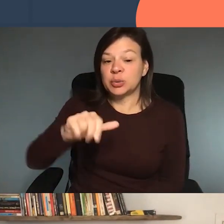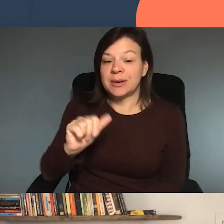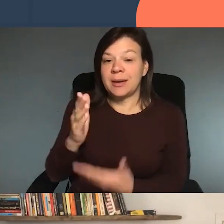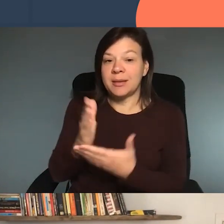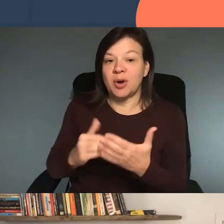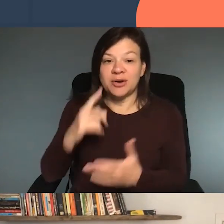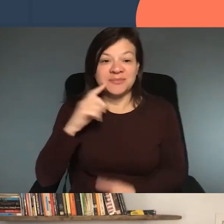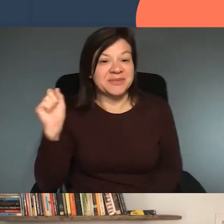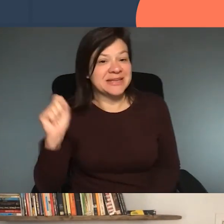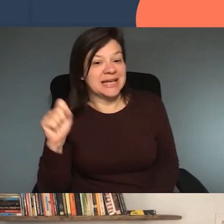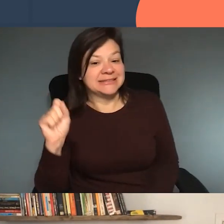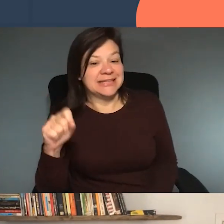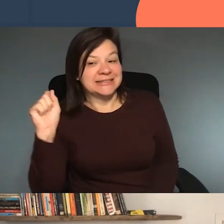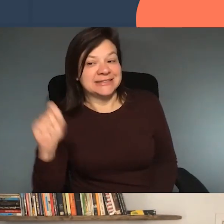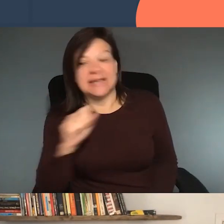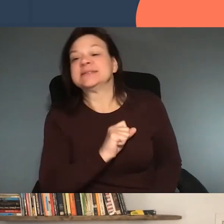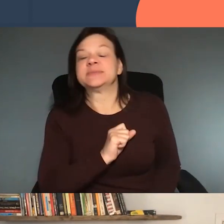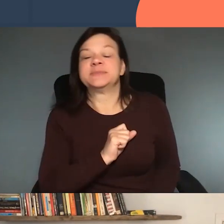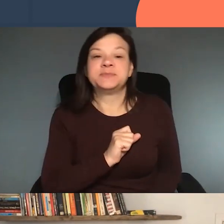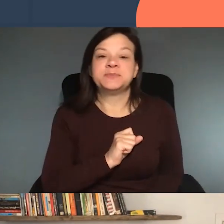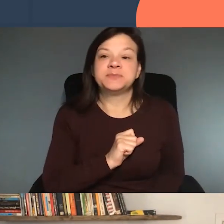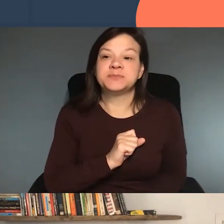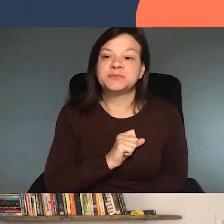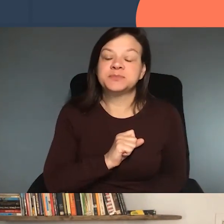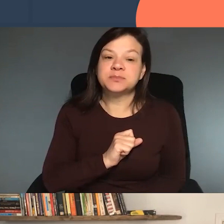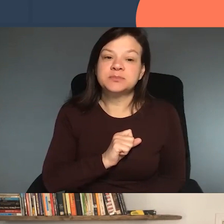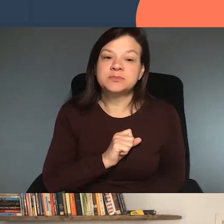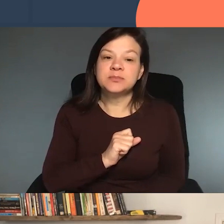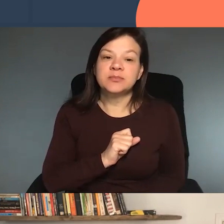ALL RIGHT, GUYS. FREAKIN AMAZING.